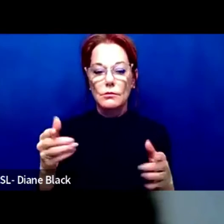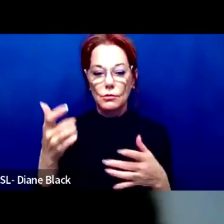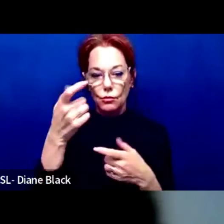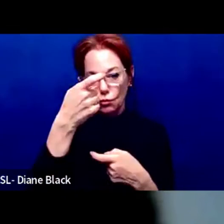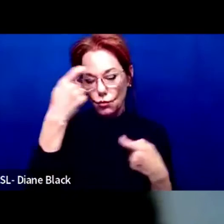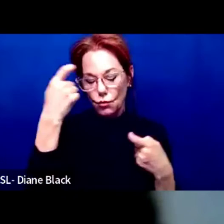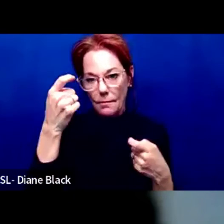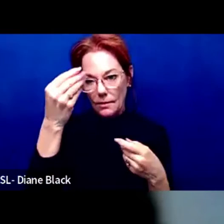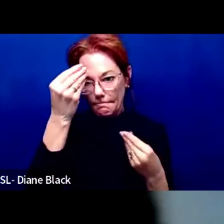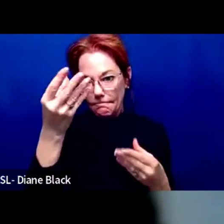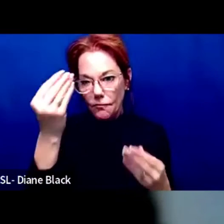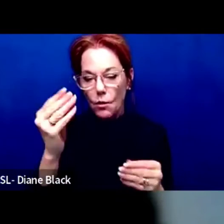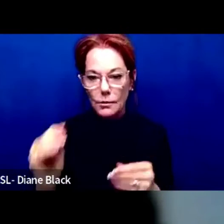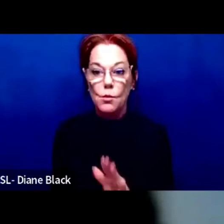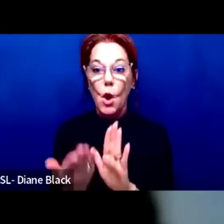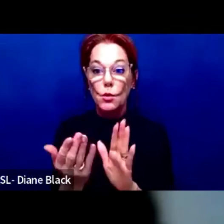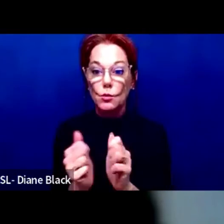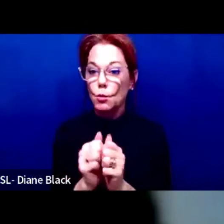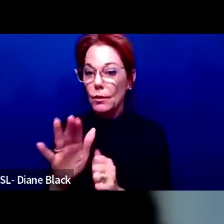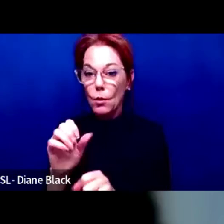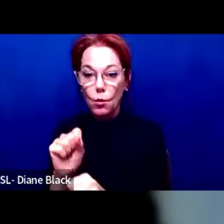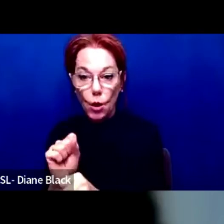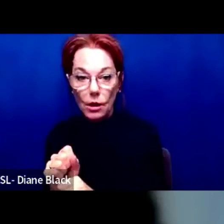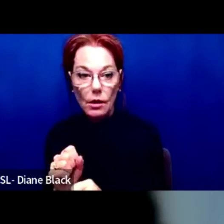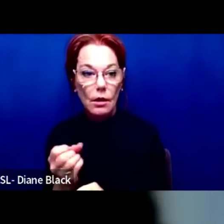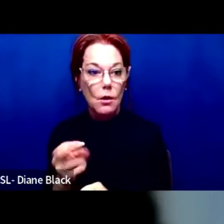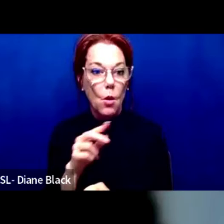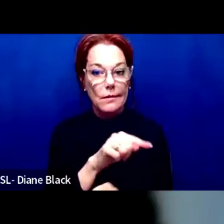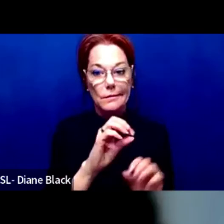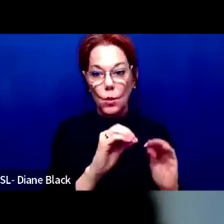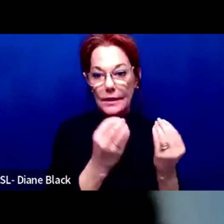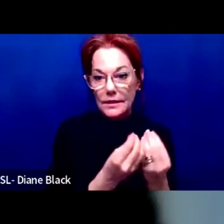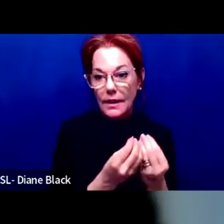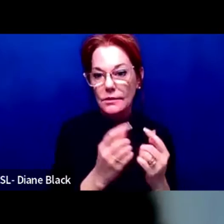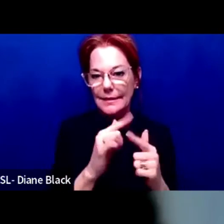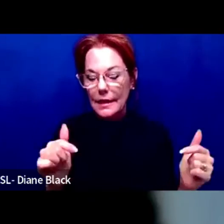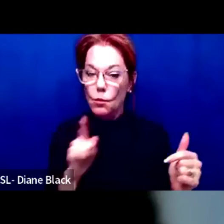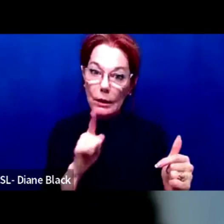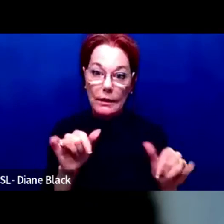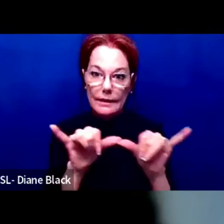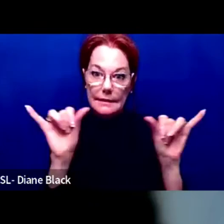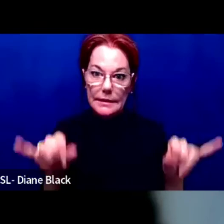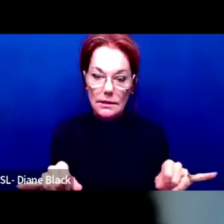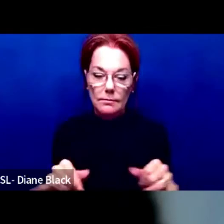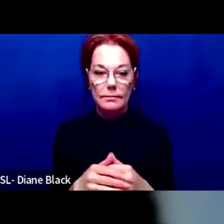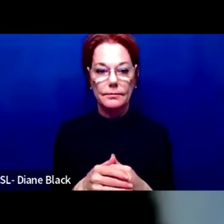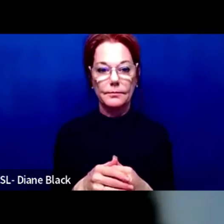an organization or within a program, etc, within a system, quite frankly, then you're going